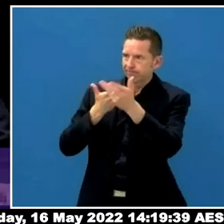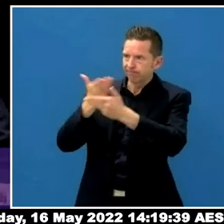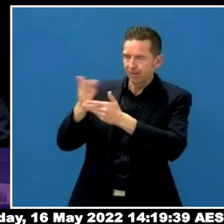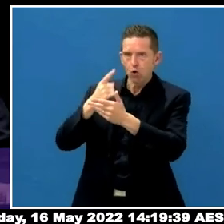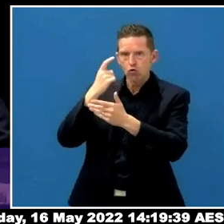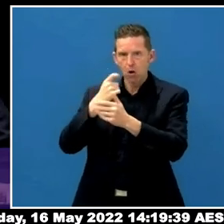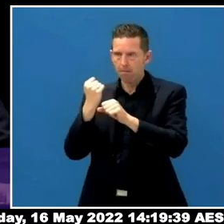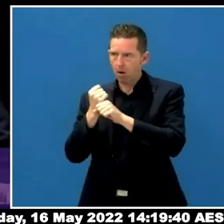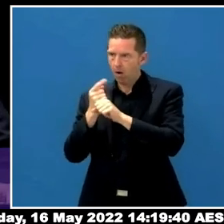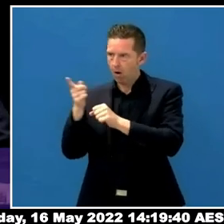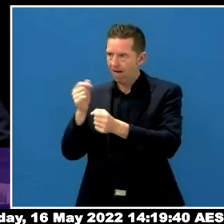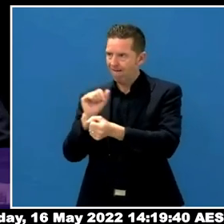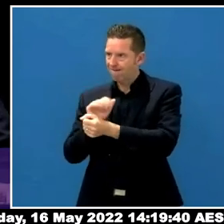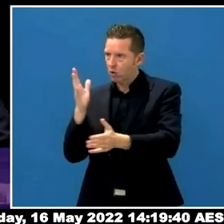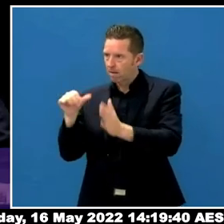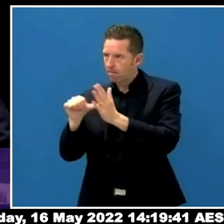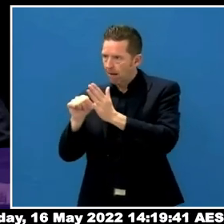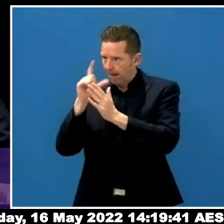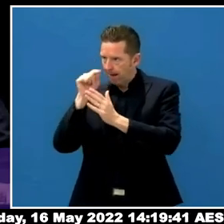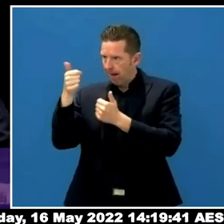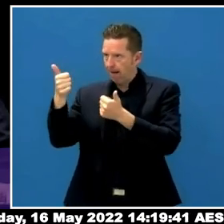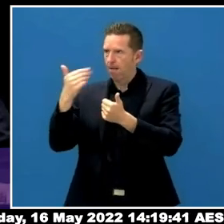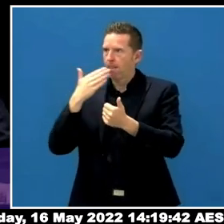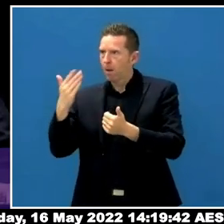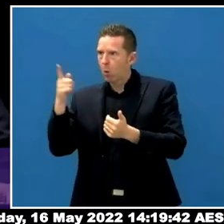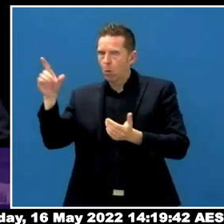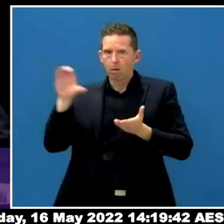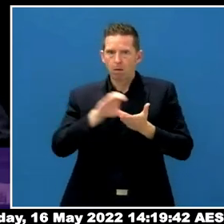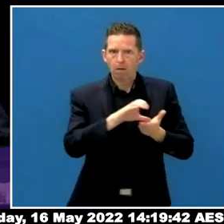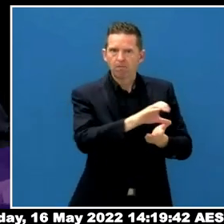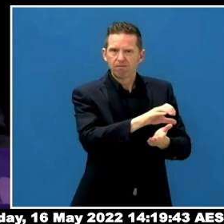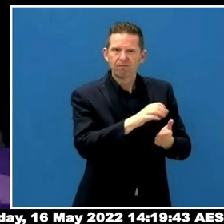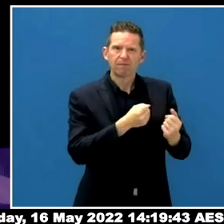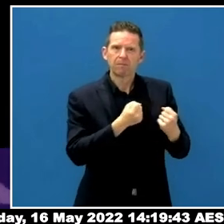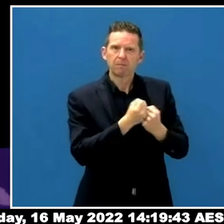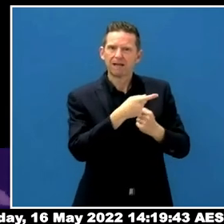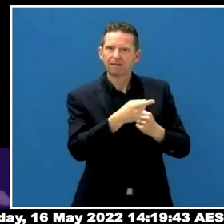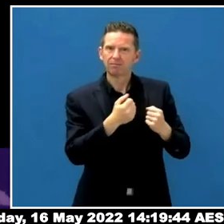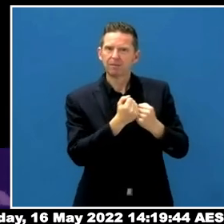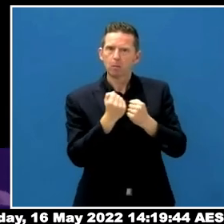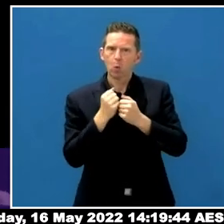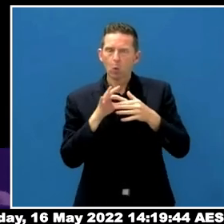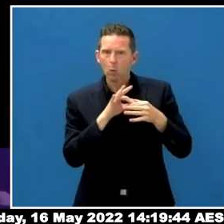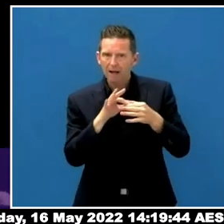coordination, to get a behaviour specialist on board and do an assessment to go through